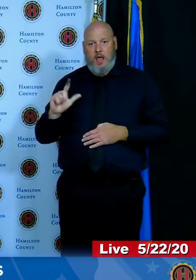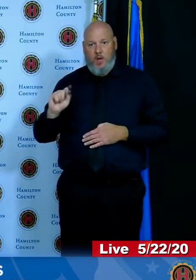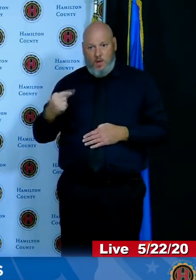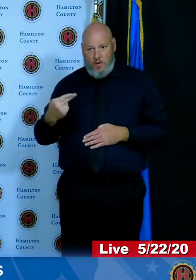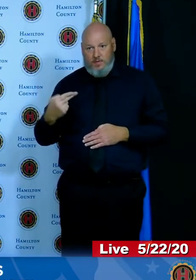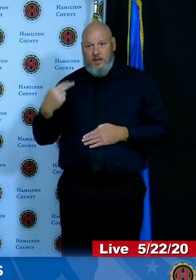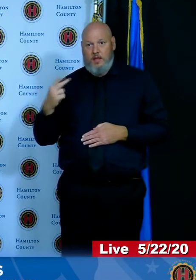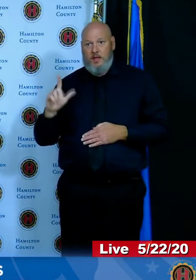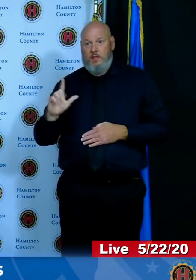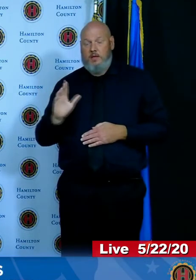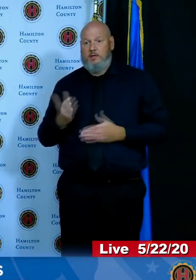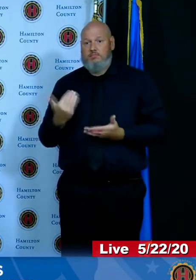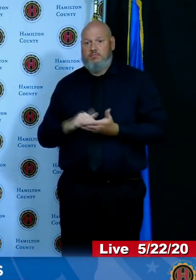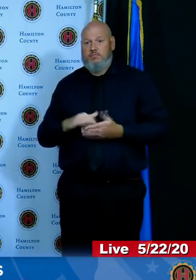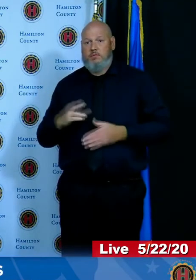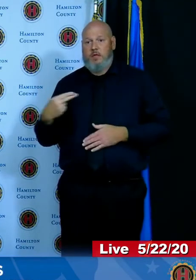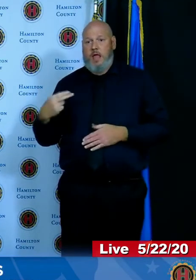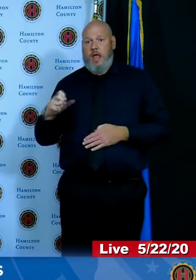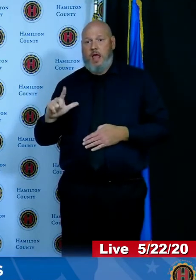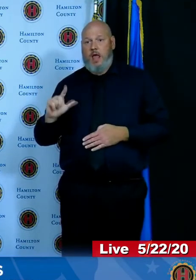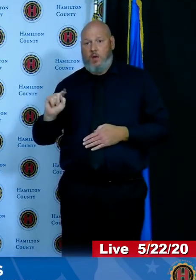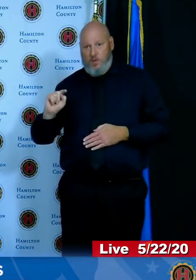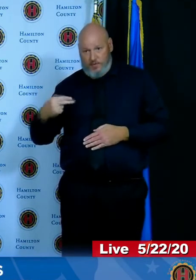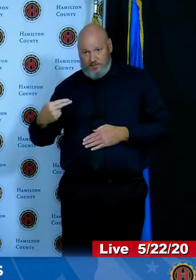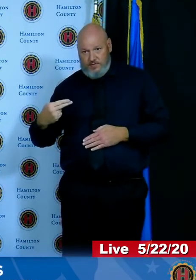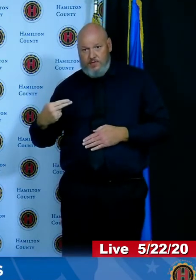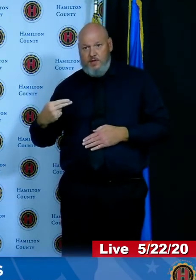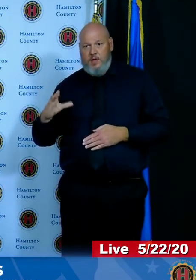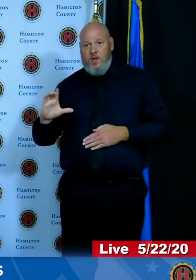healthcollab.org so effective immediately